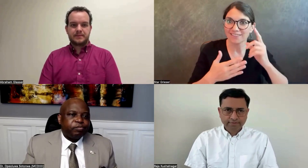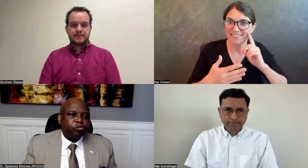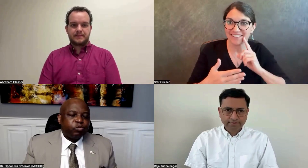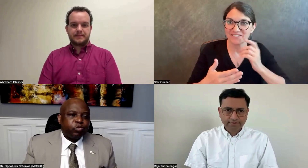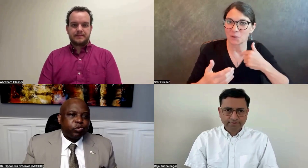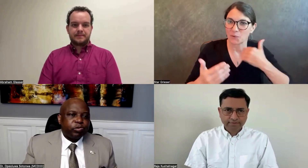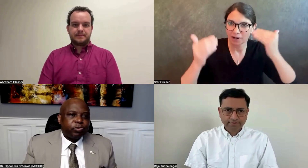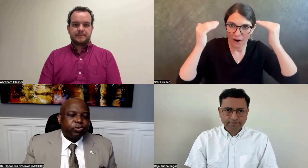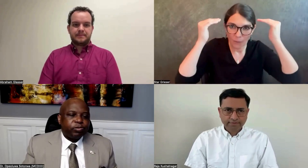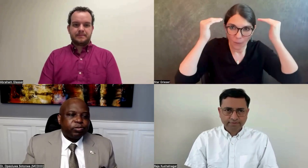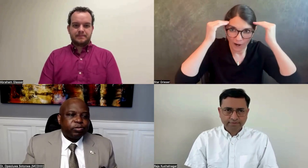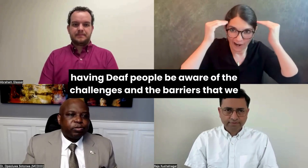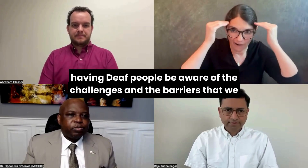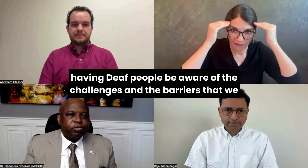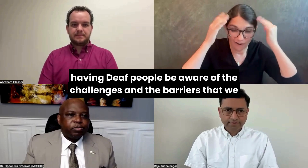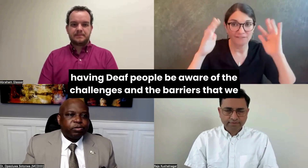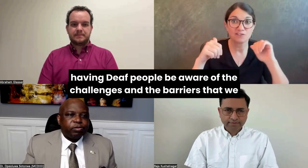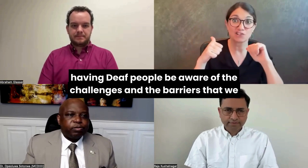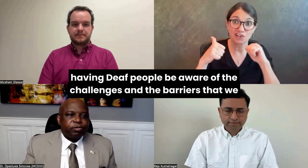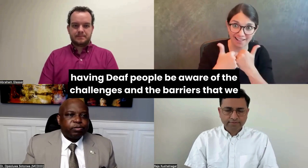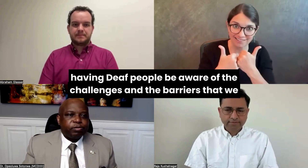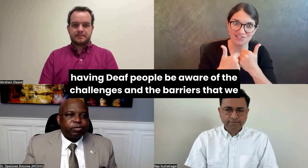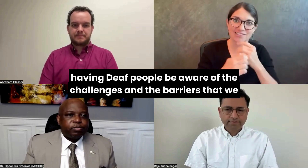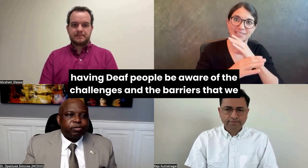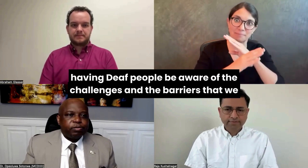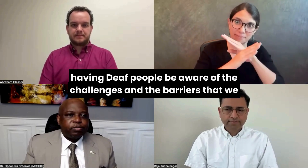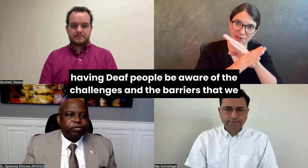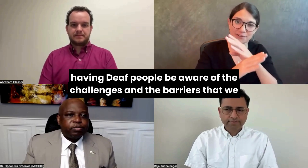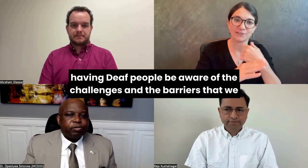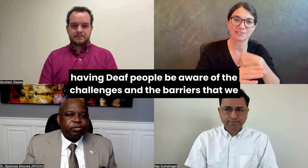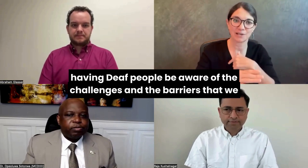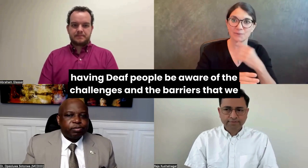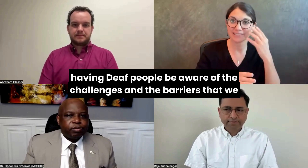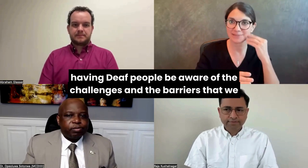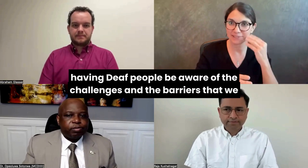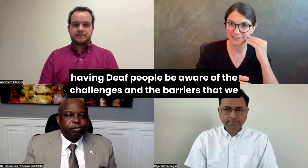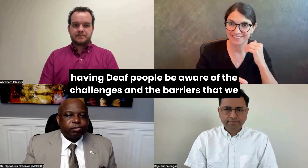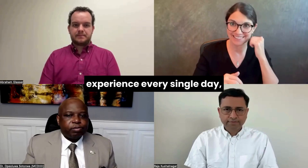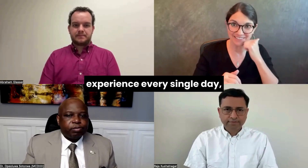having Deaf people be aware of the challenges and the barriers that we experience every single day,